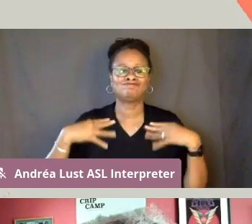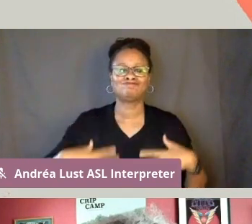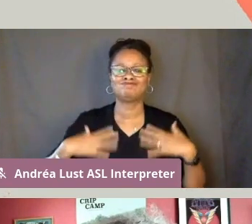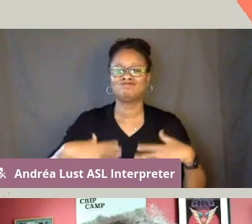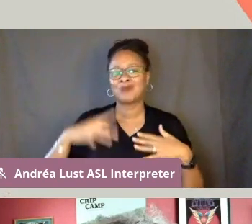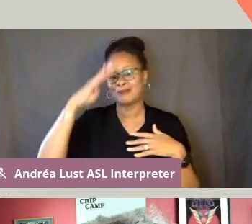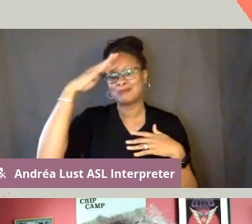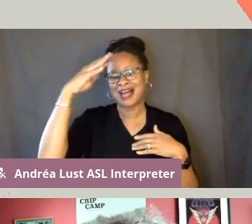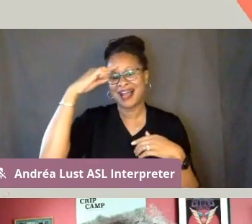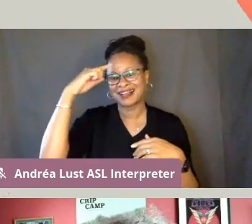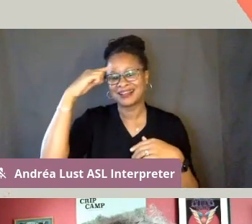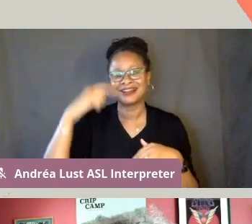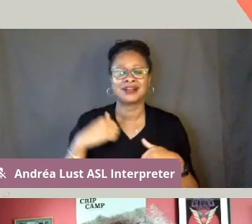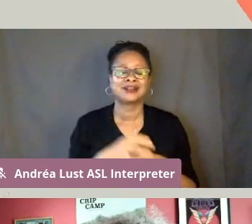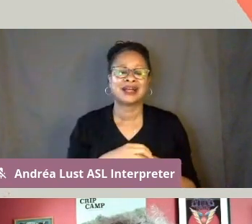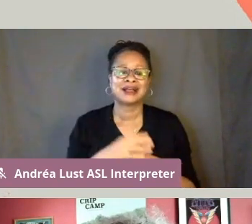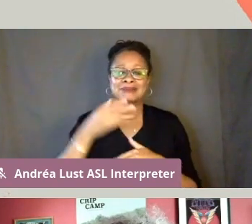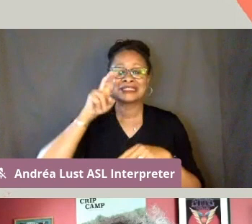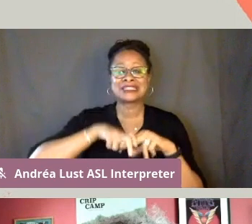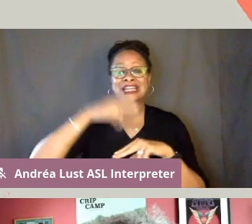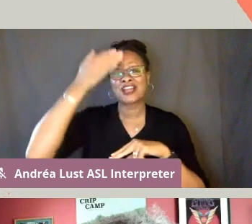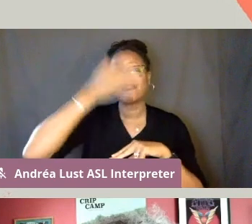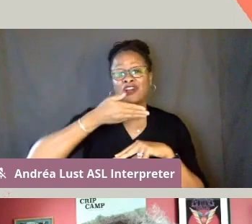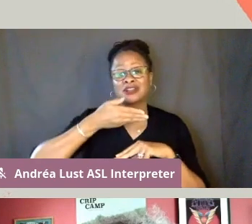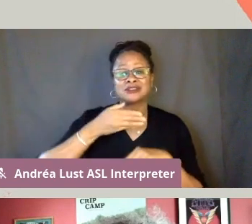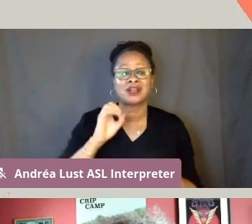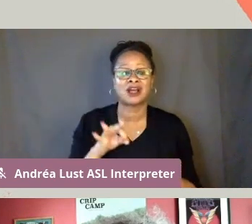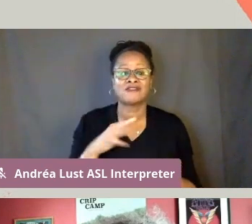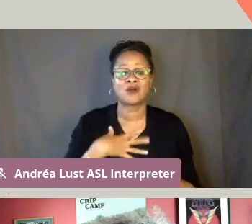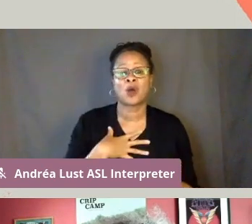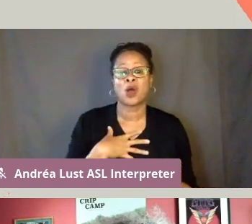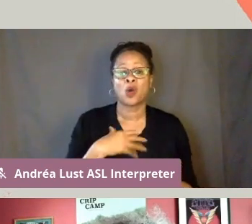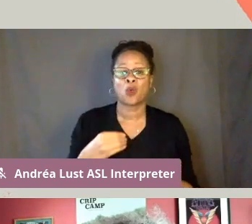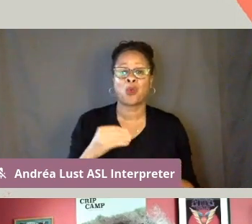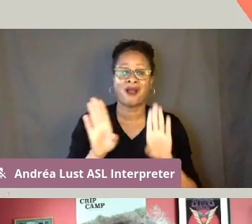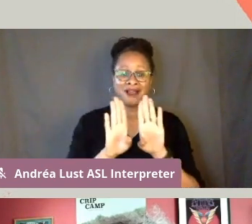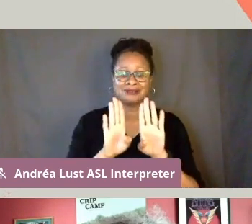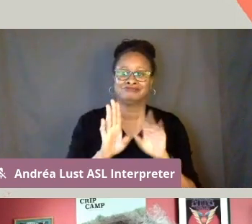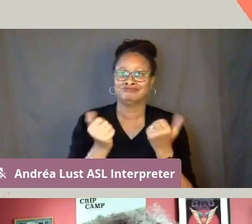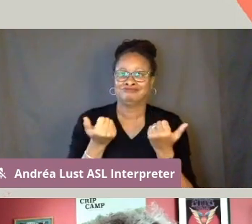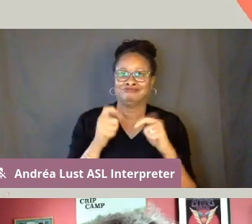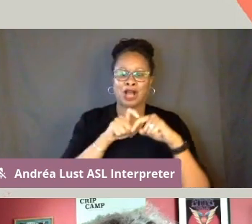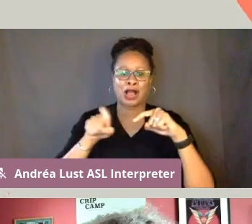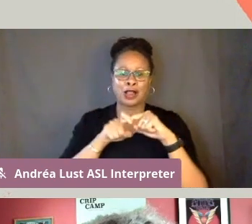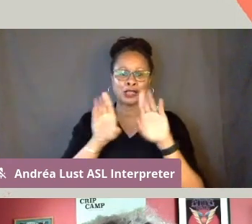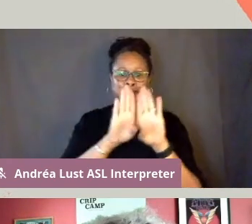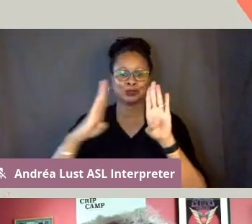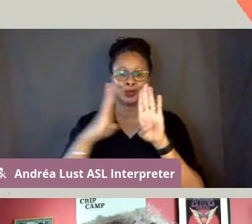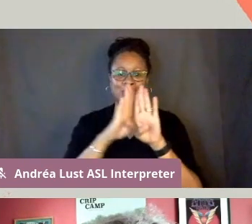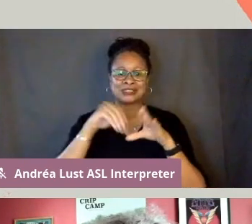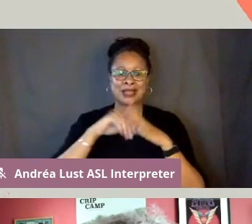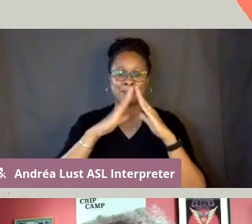And I'm sitting in front of a white closet doors in my house in Oakland, California.